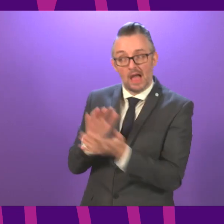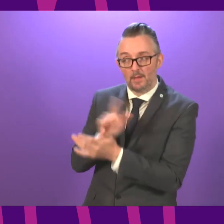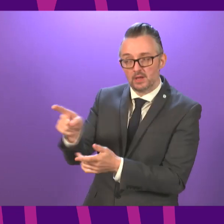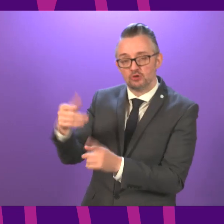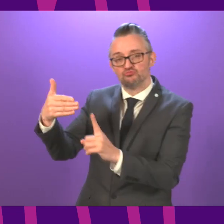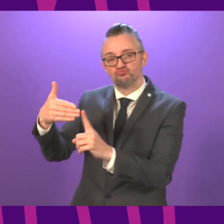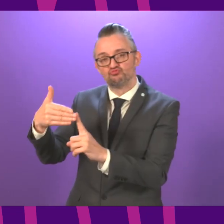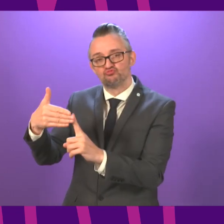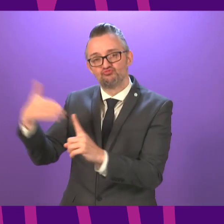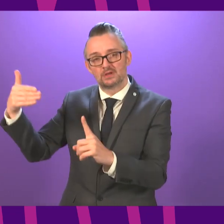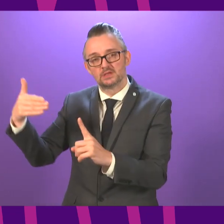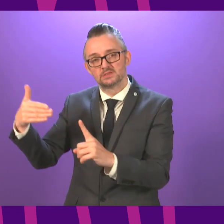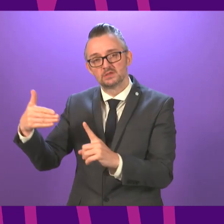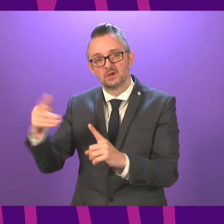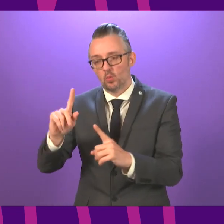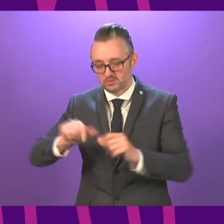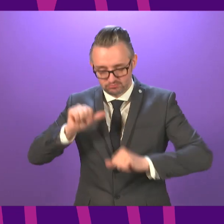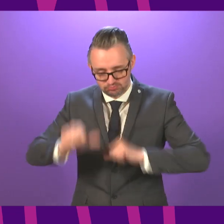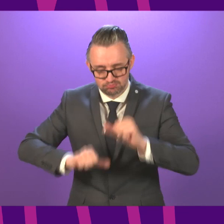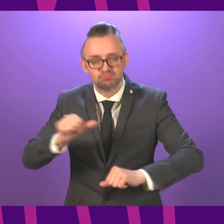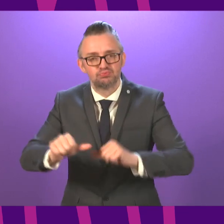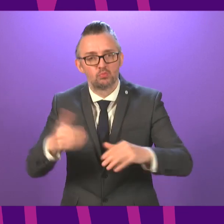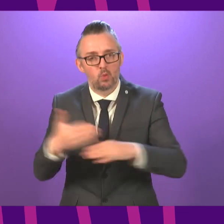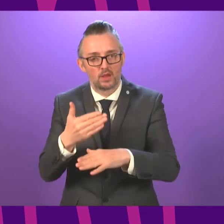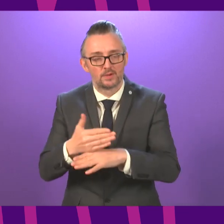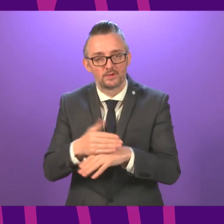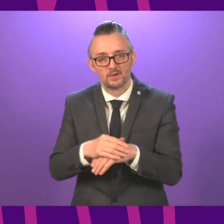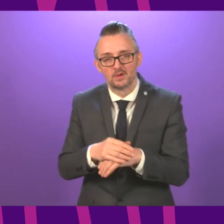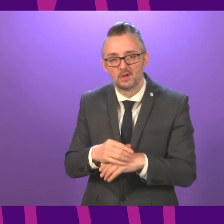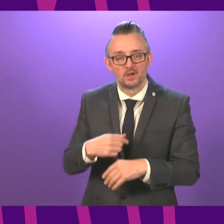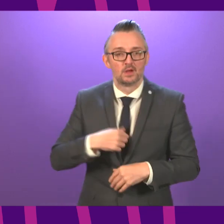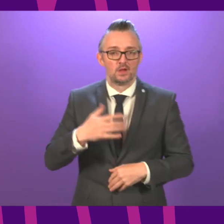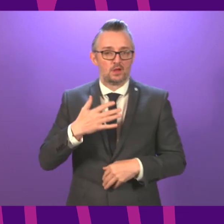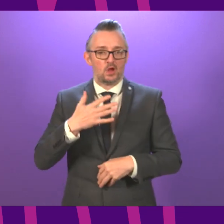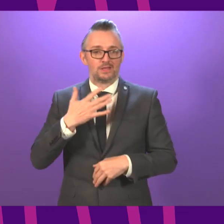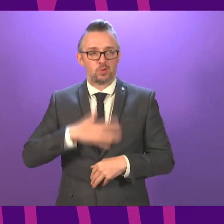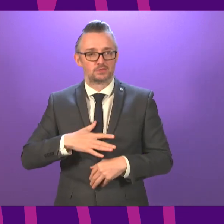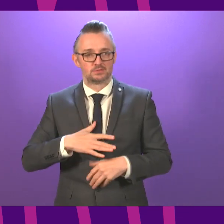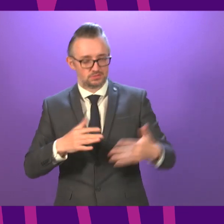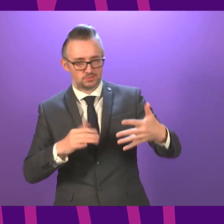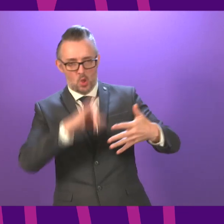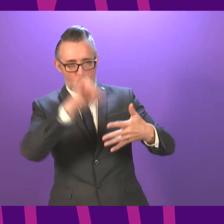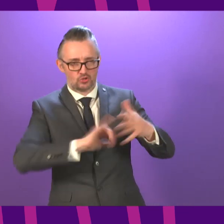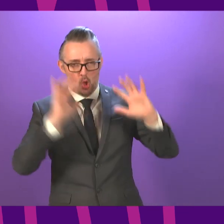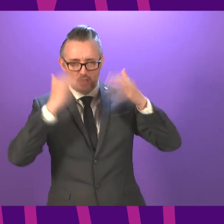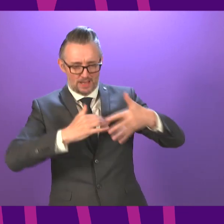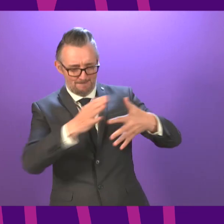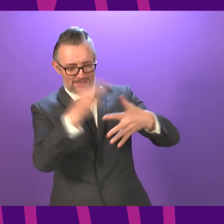are under way—and the range is comprehensive. I do not want to single out issues that I am particularly concerned about, but there are issues such as business preparedness that